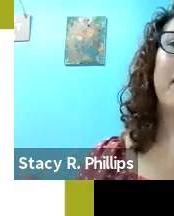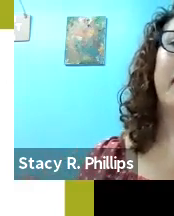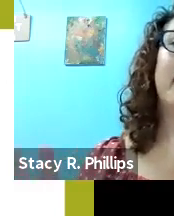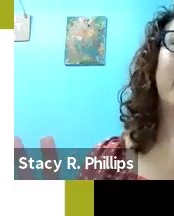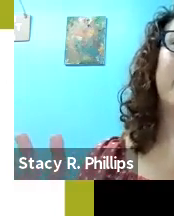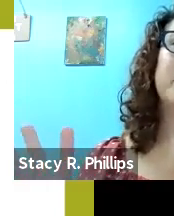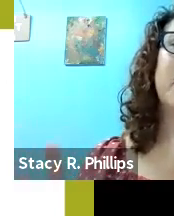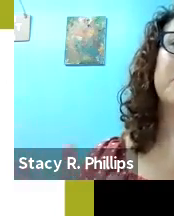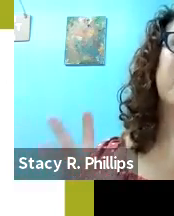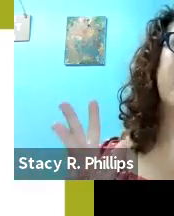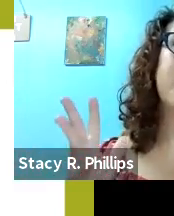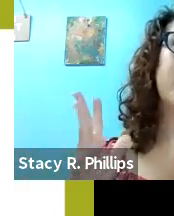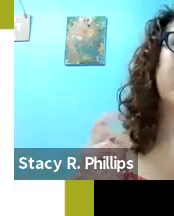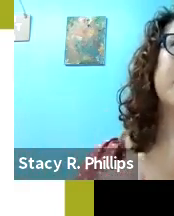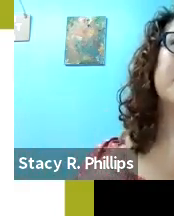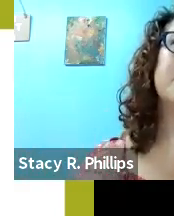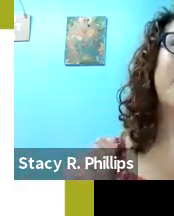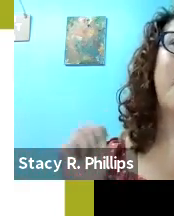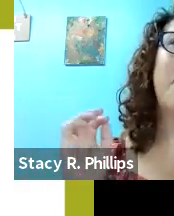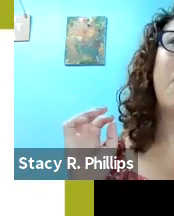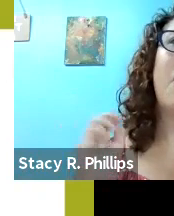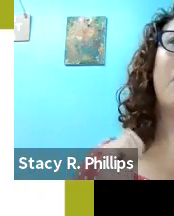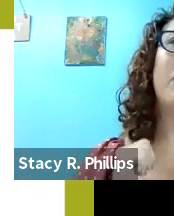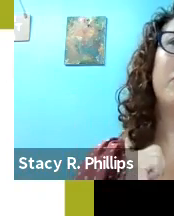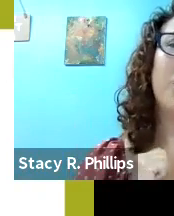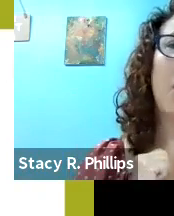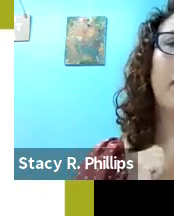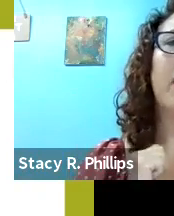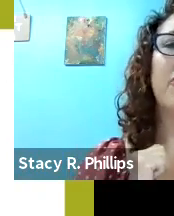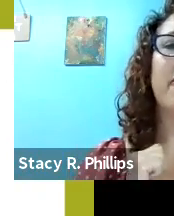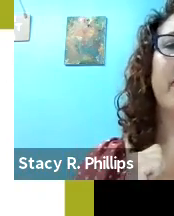them and let you touch them, listen to them. Talk about their